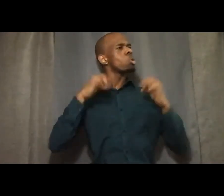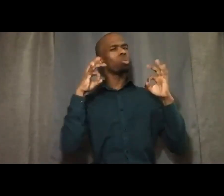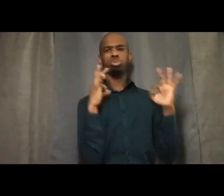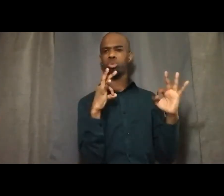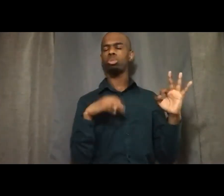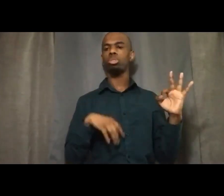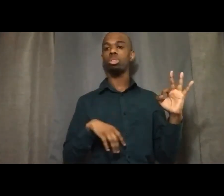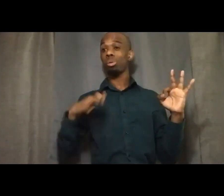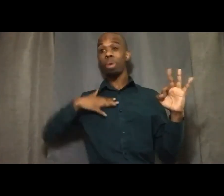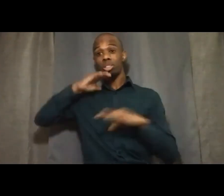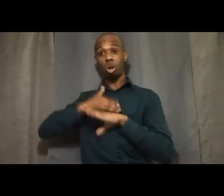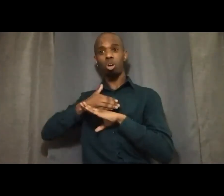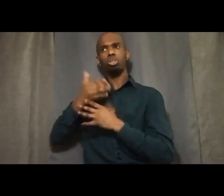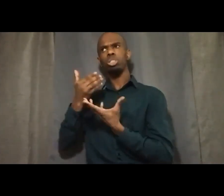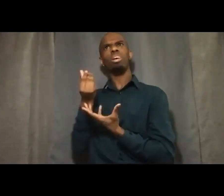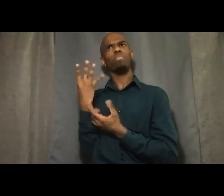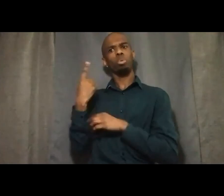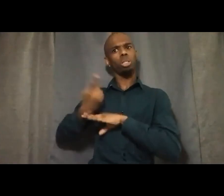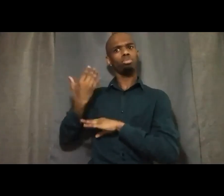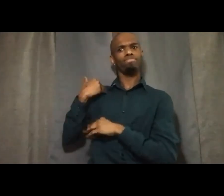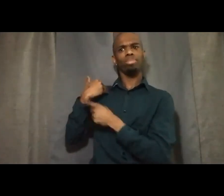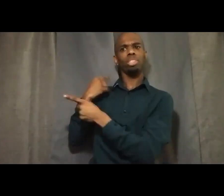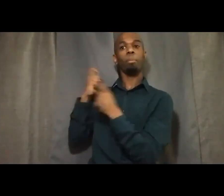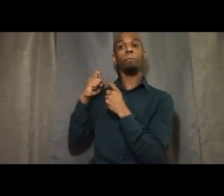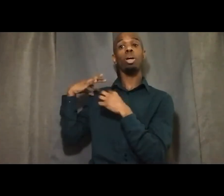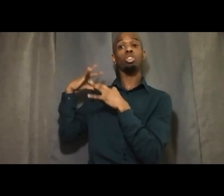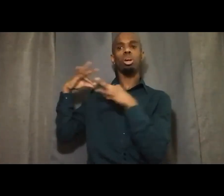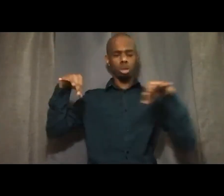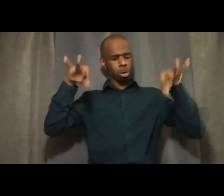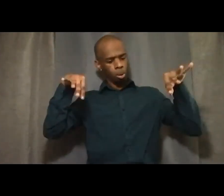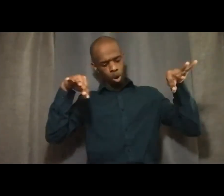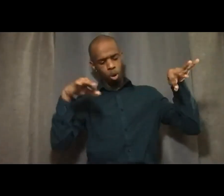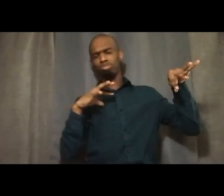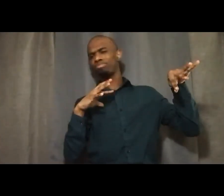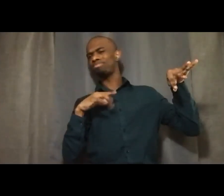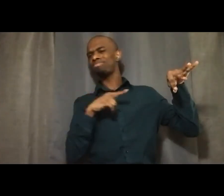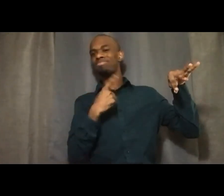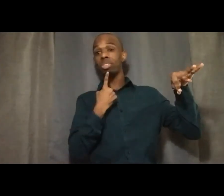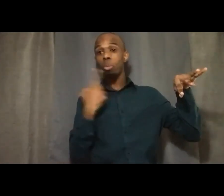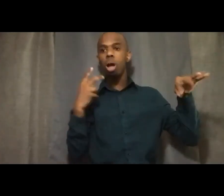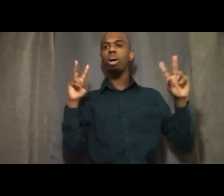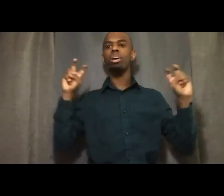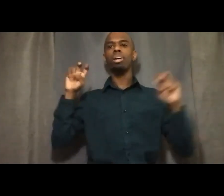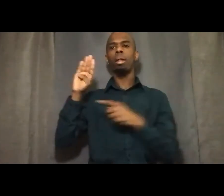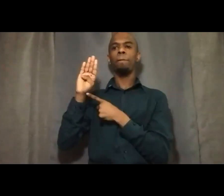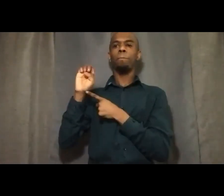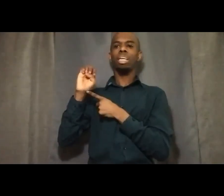What does that mean to be kind, right. What does it mean to make sure that, as Dot is doing,